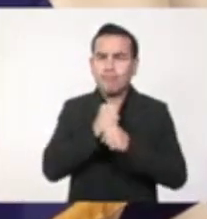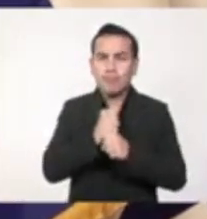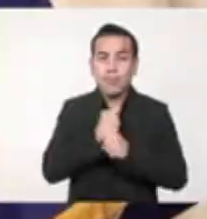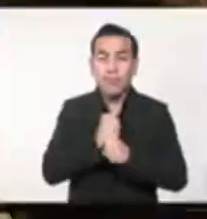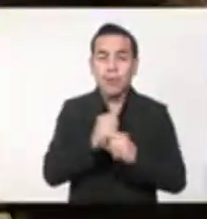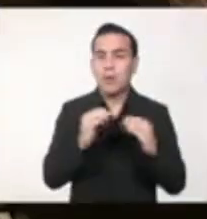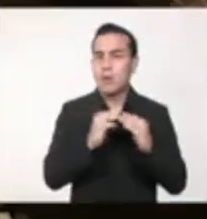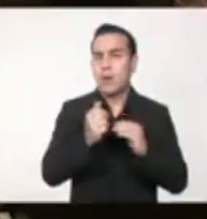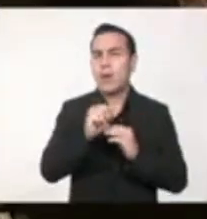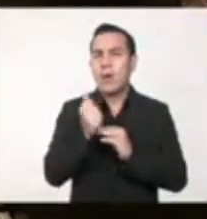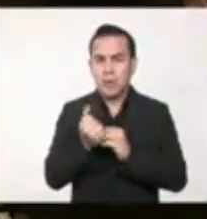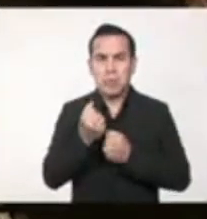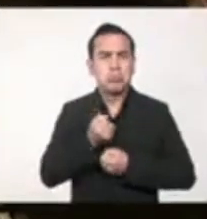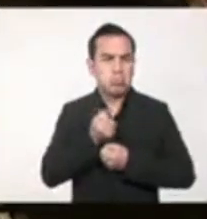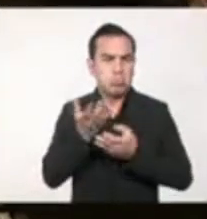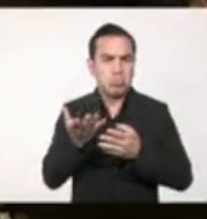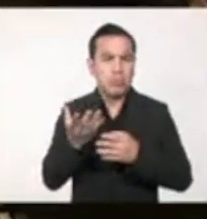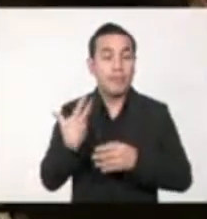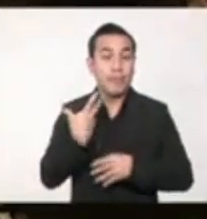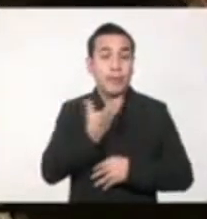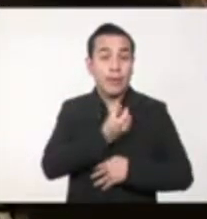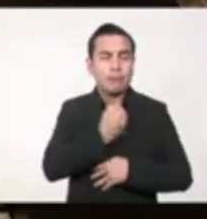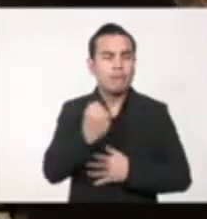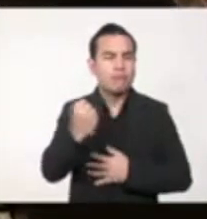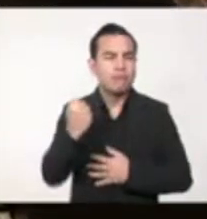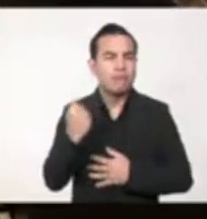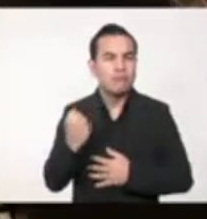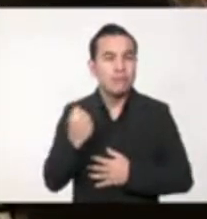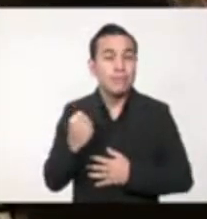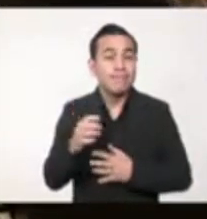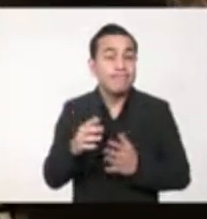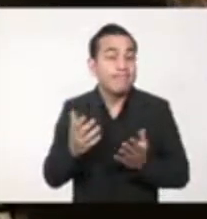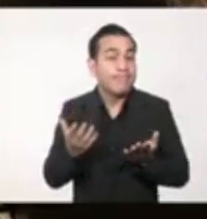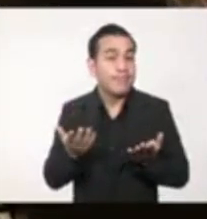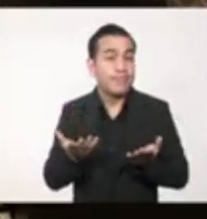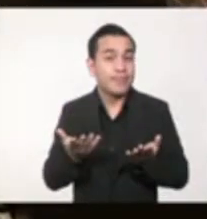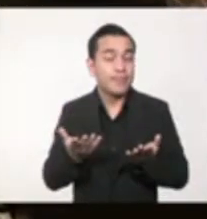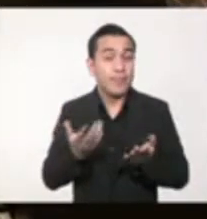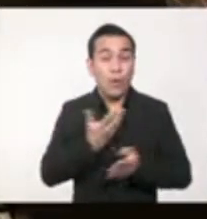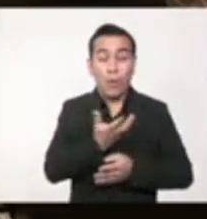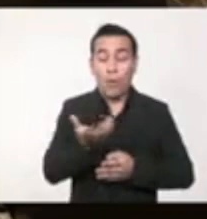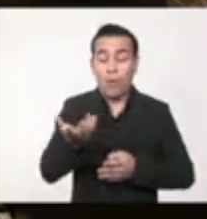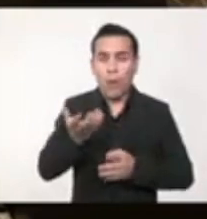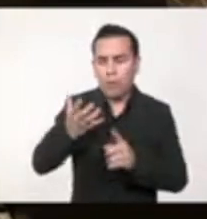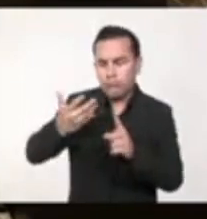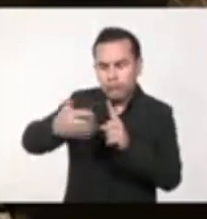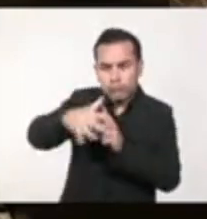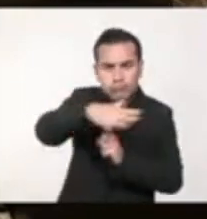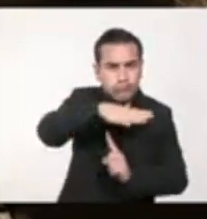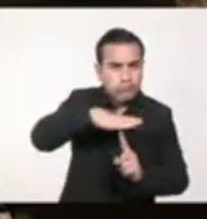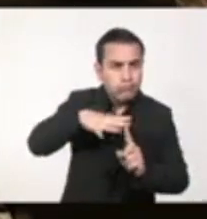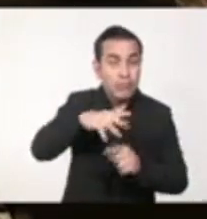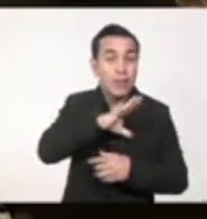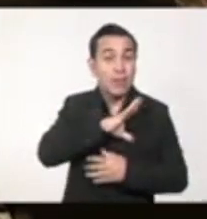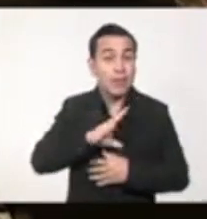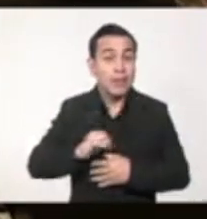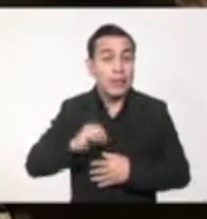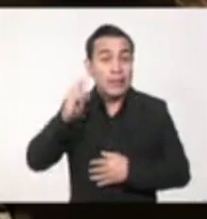for us it is important that the things that are happening in El Salvador that are basically a product of the